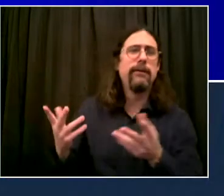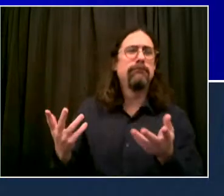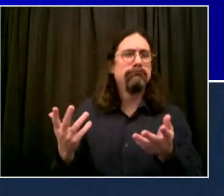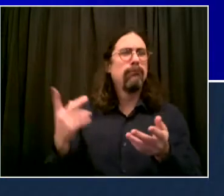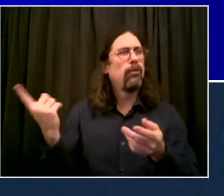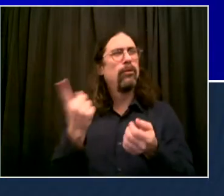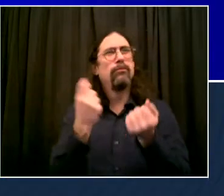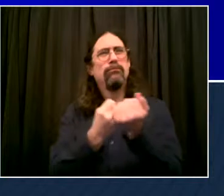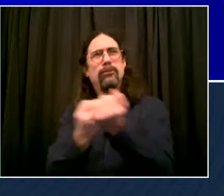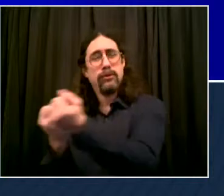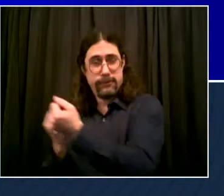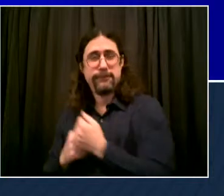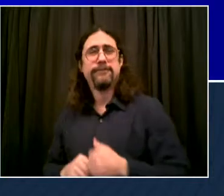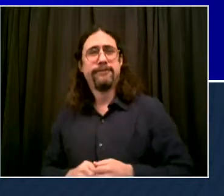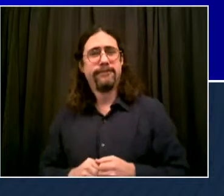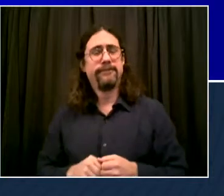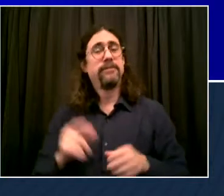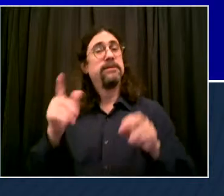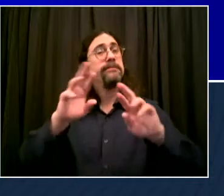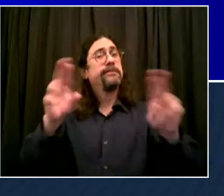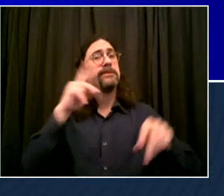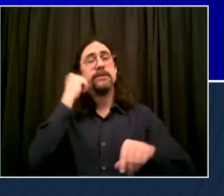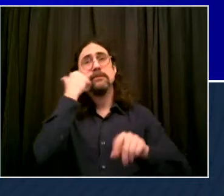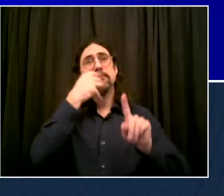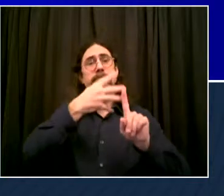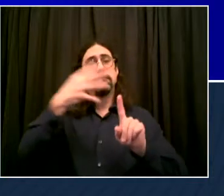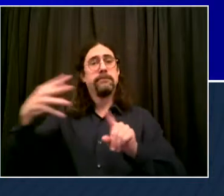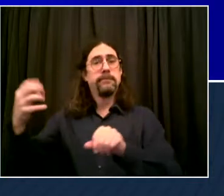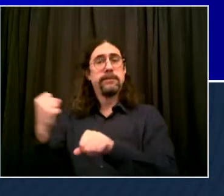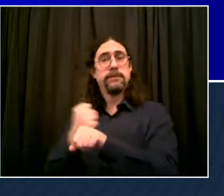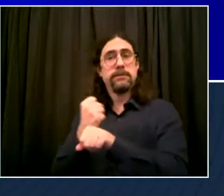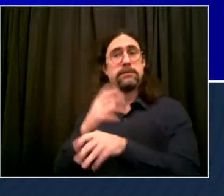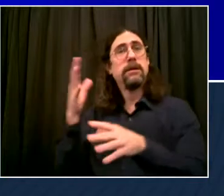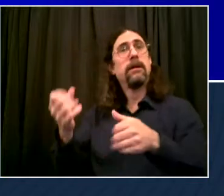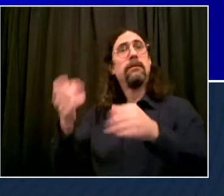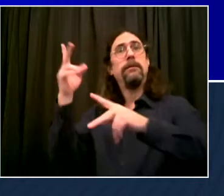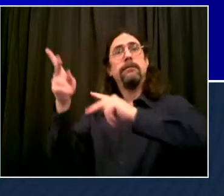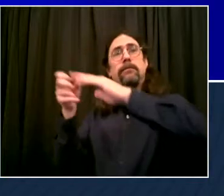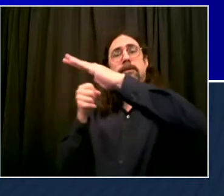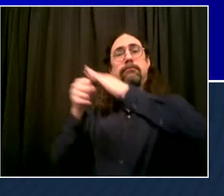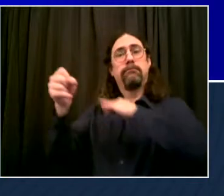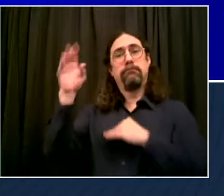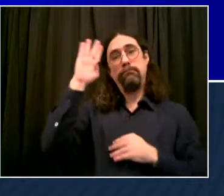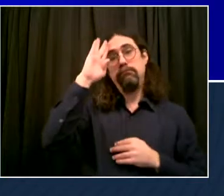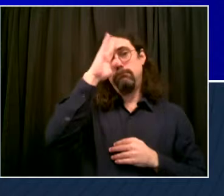SOME HELP VSHOELING OR ANY KIND OF HHP ELAT ALL AS WE GO THROUGH THIS WEATHER PLEASE LOOK OUT FOR THEM. IT WILL MAKE A